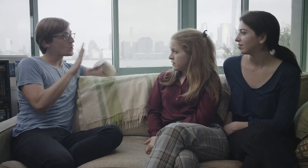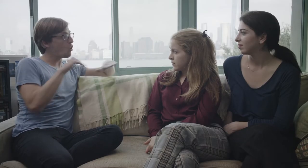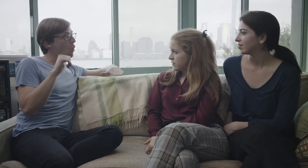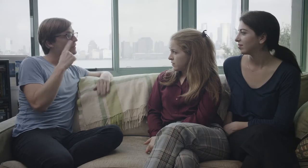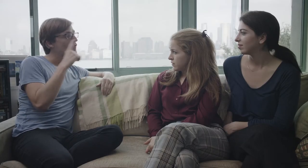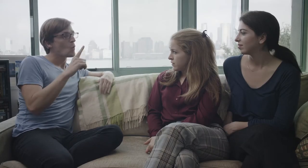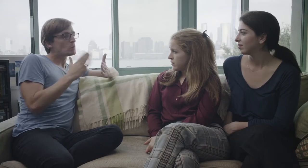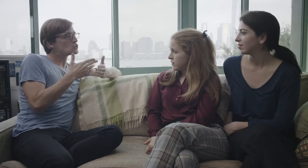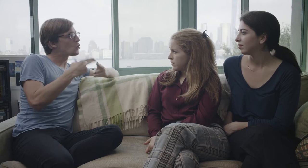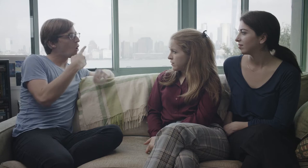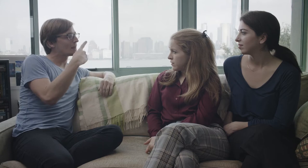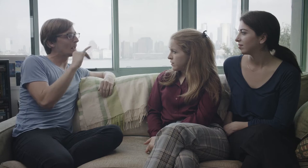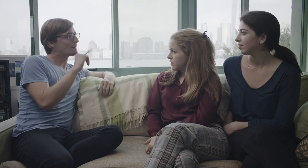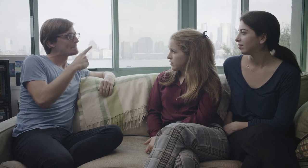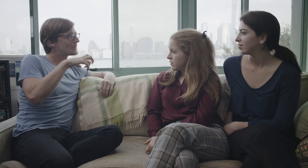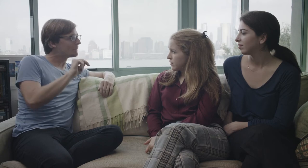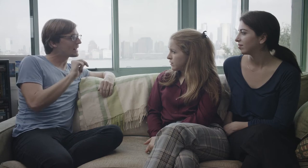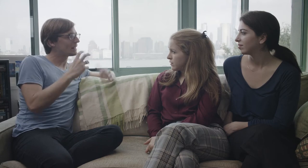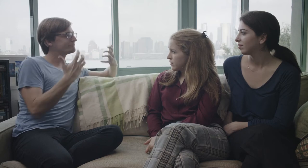Deaf West had an open call for a musical called Pippin.